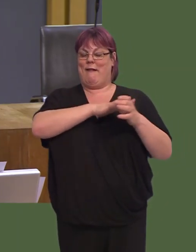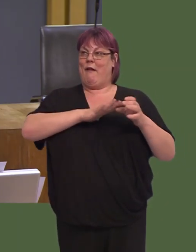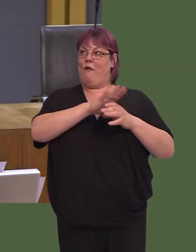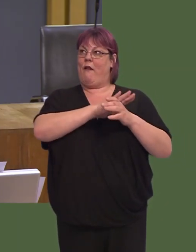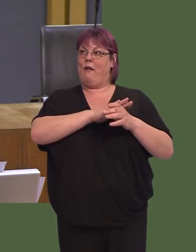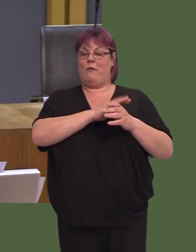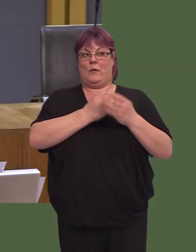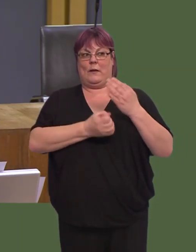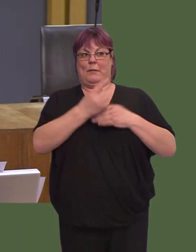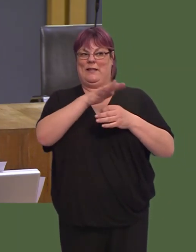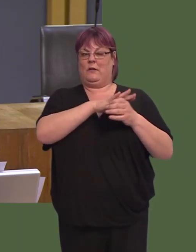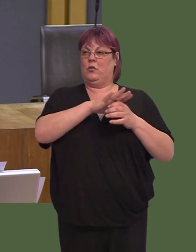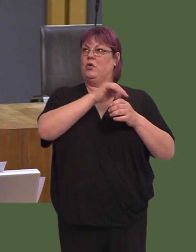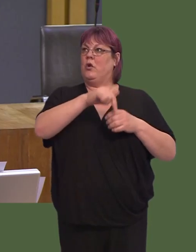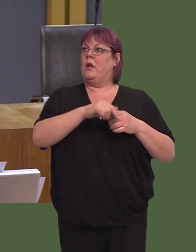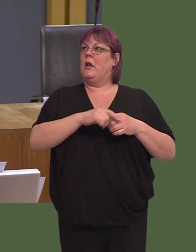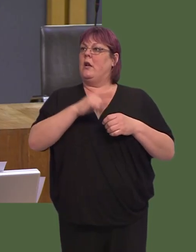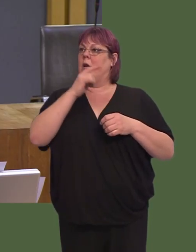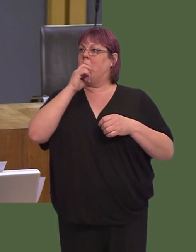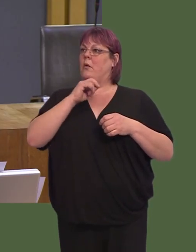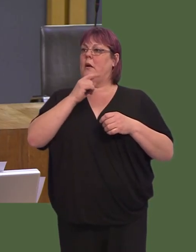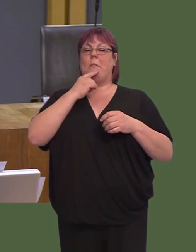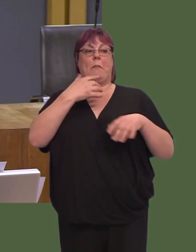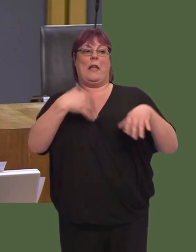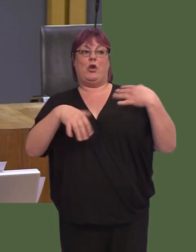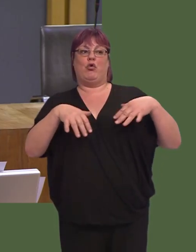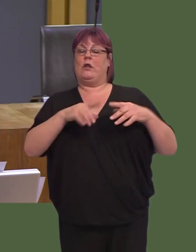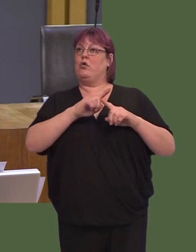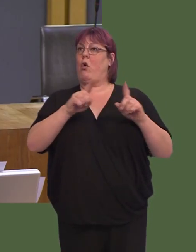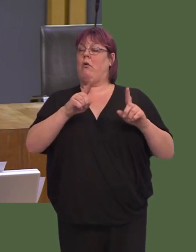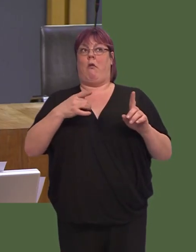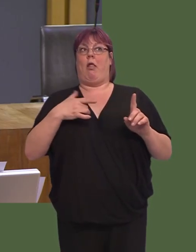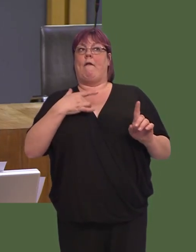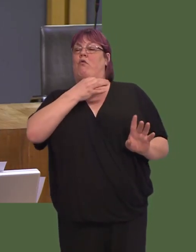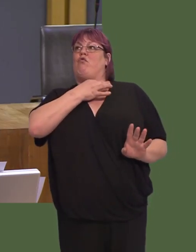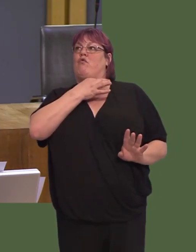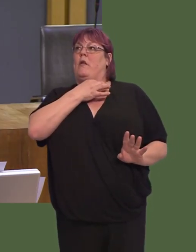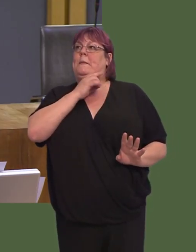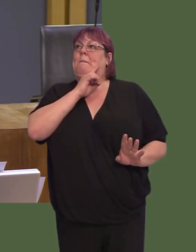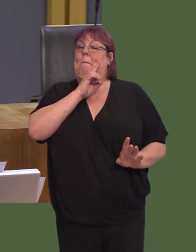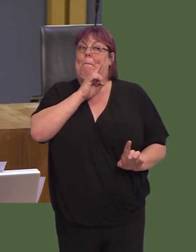injury has in of itself perhaps not been life-threatening, but the outcomes for patients have proven